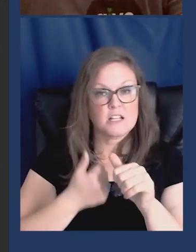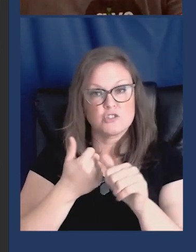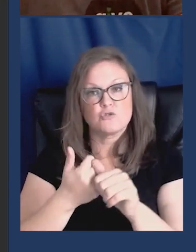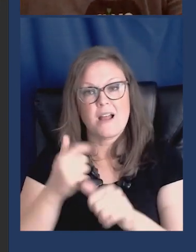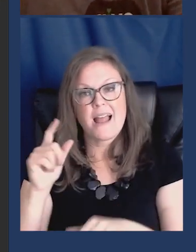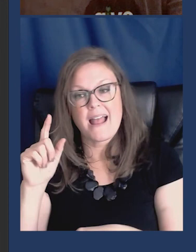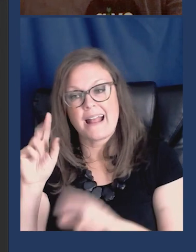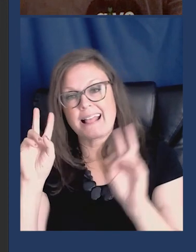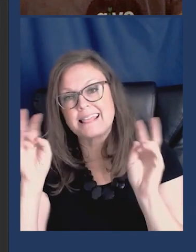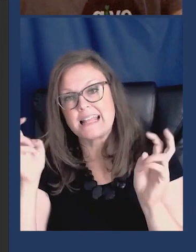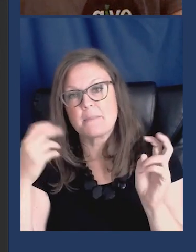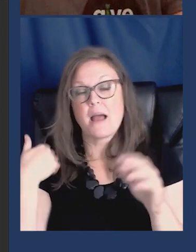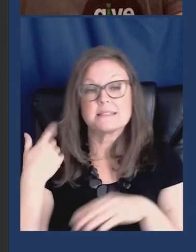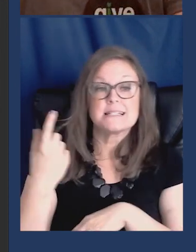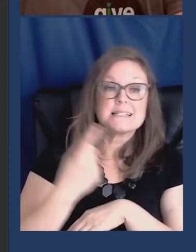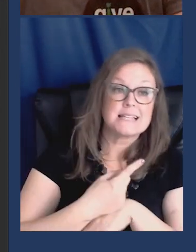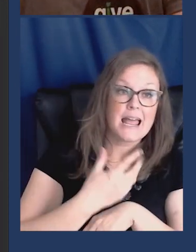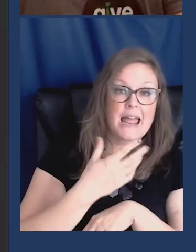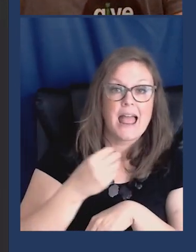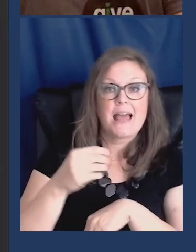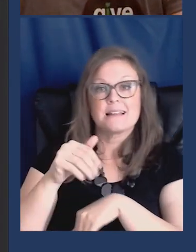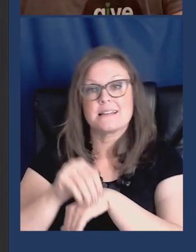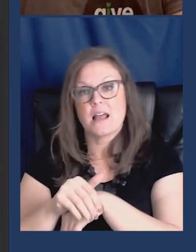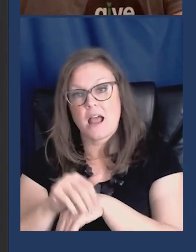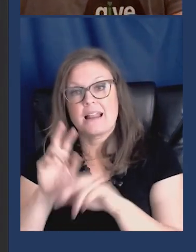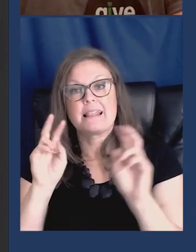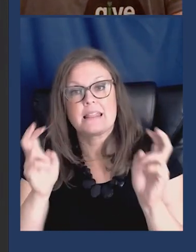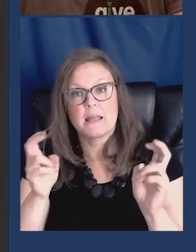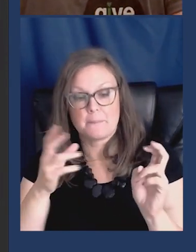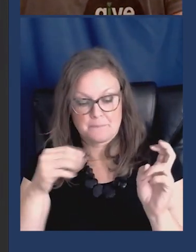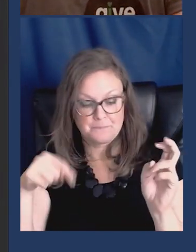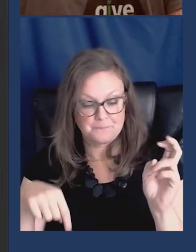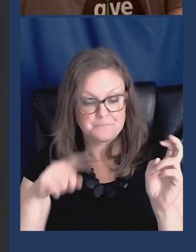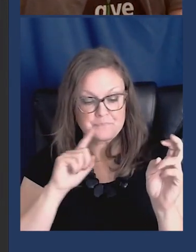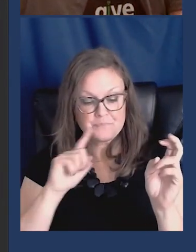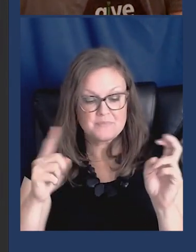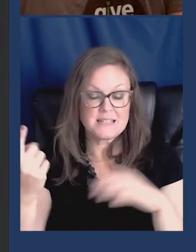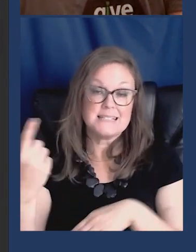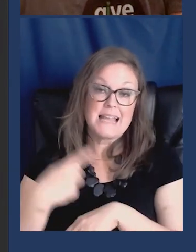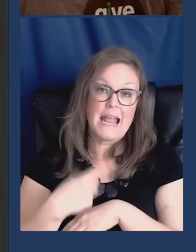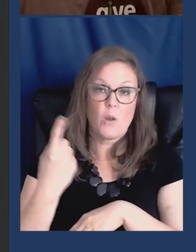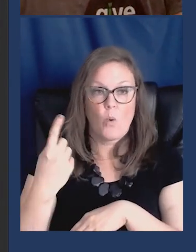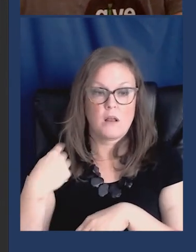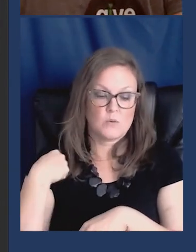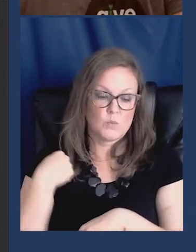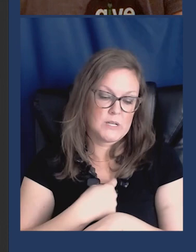this will be the day theme here that we're sending up. And that's it.